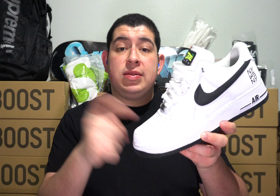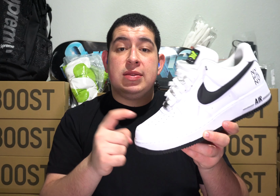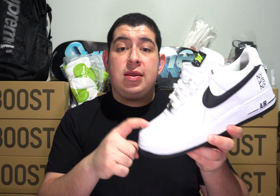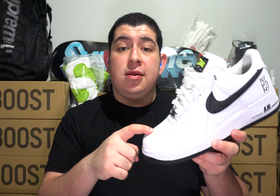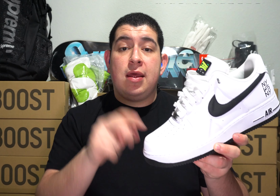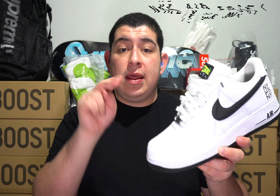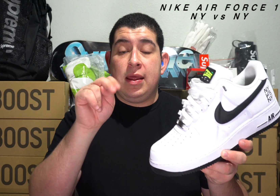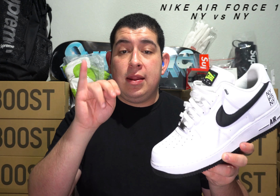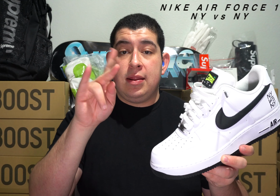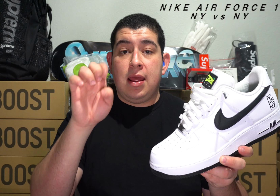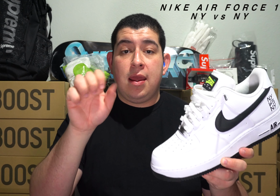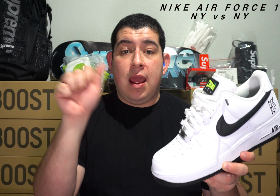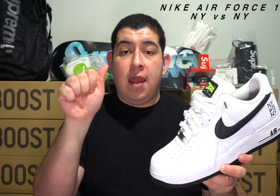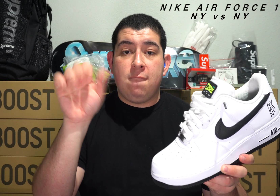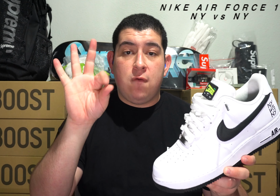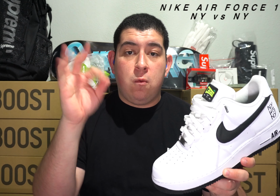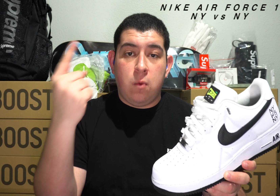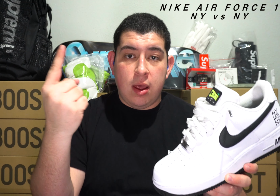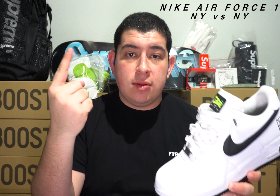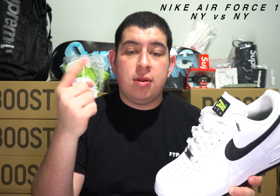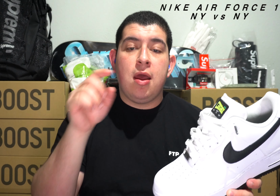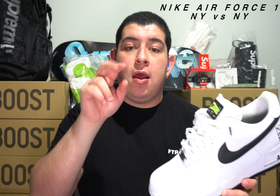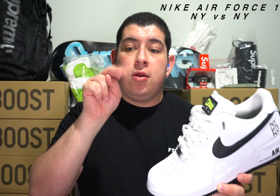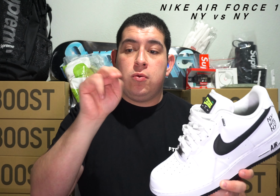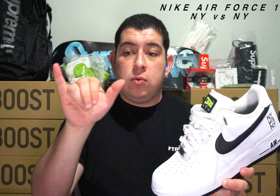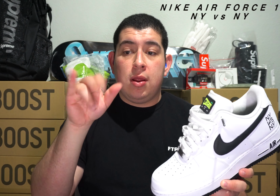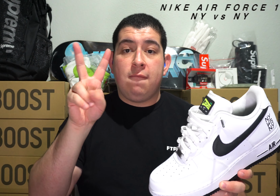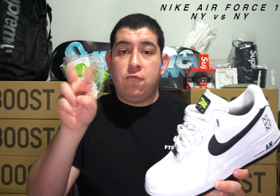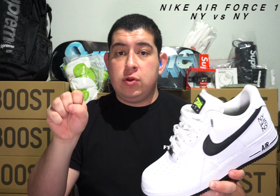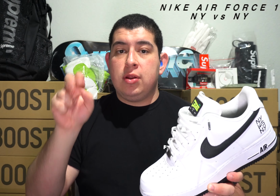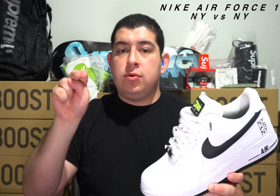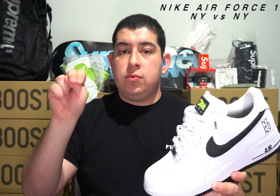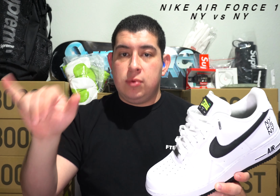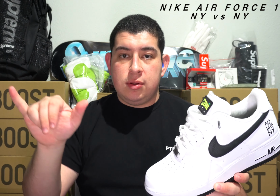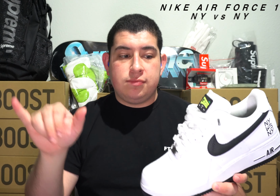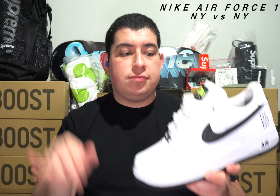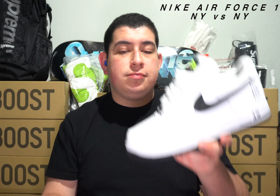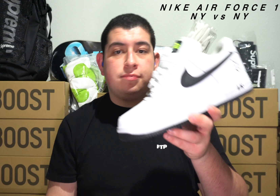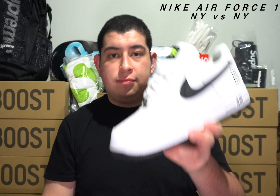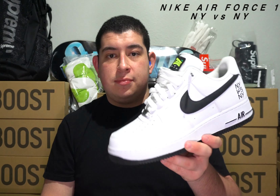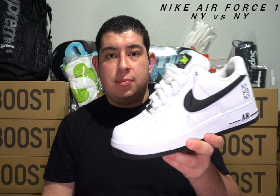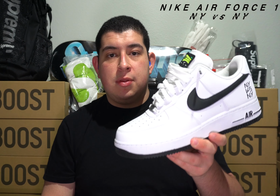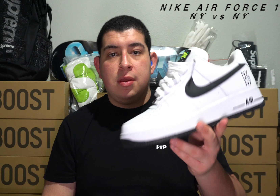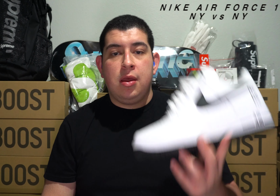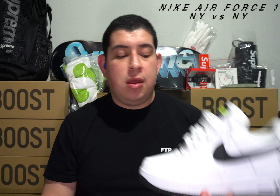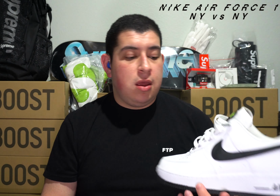This is Nike Air Force 1 NY vs NY.